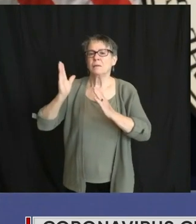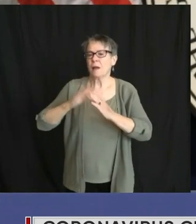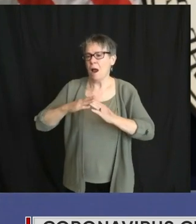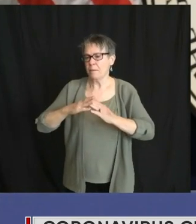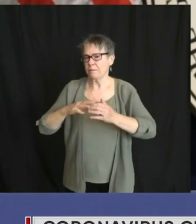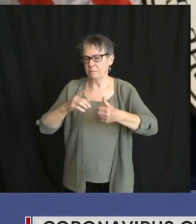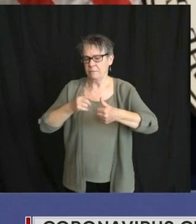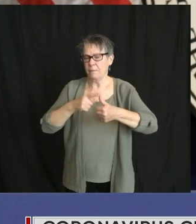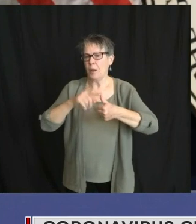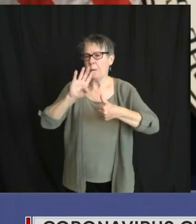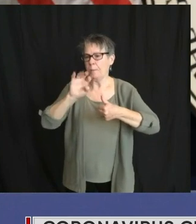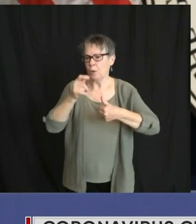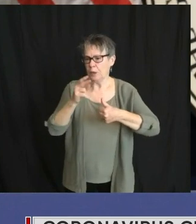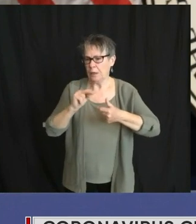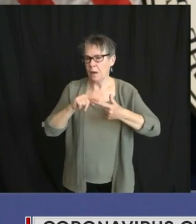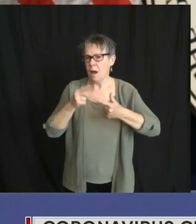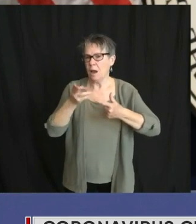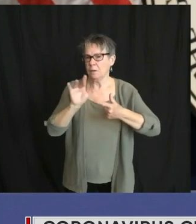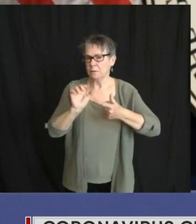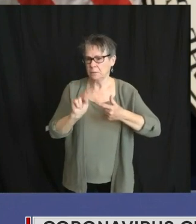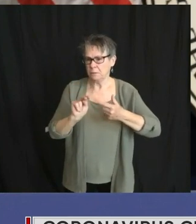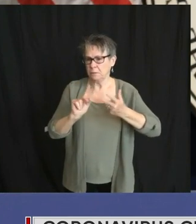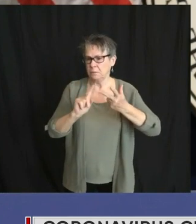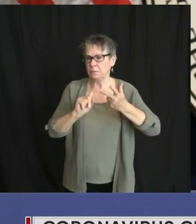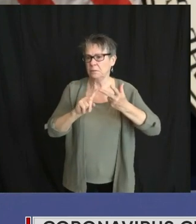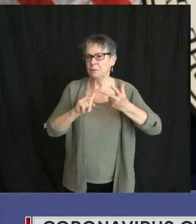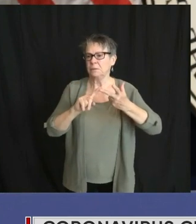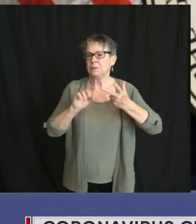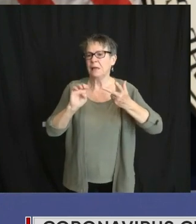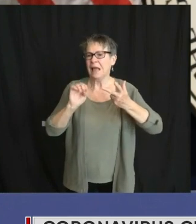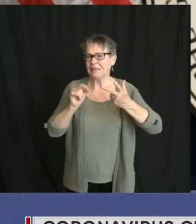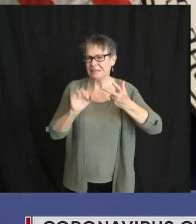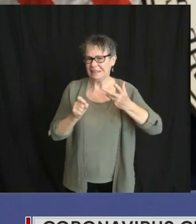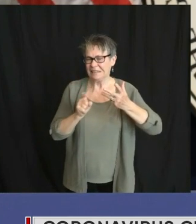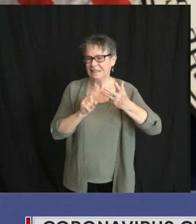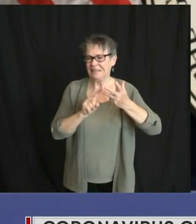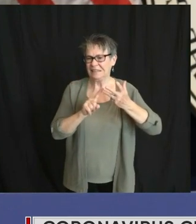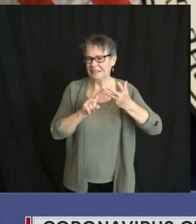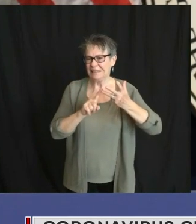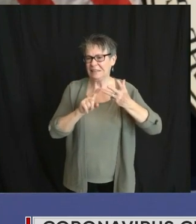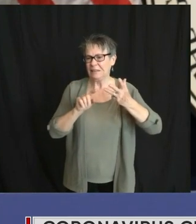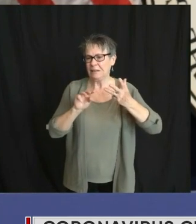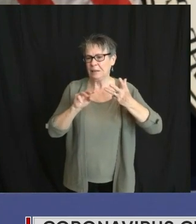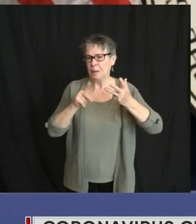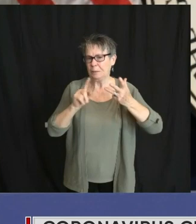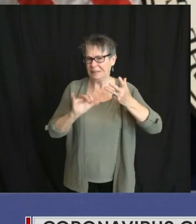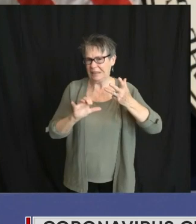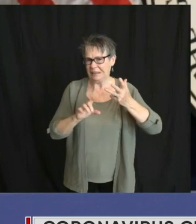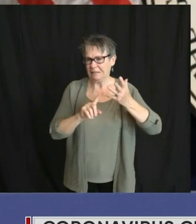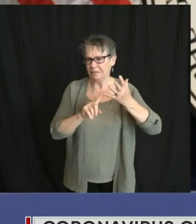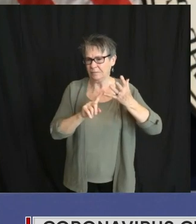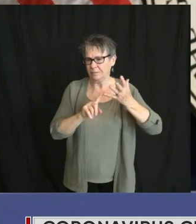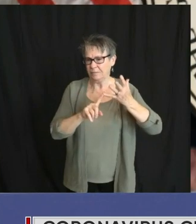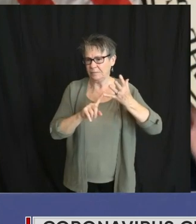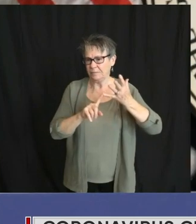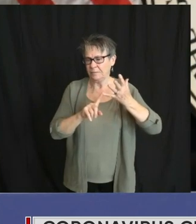BERGEN FOLLOWED BY HUDSON, ESSEX , UNION, PASSAIC, AND MIDDLESEX. IF YOU LOOK AT THE CASES WE